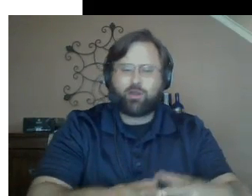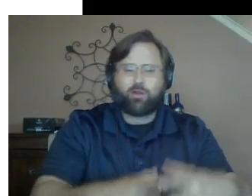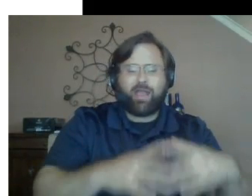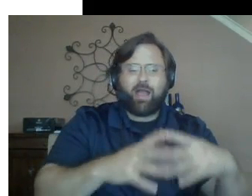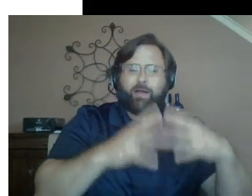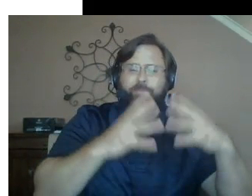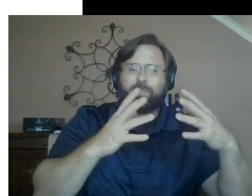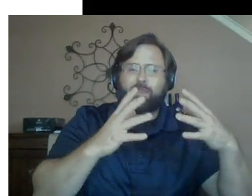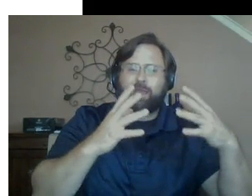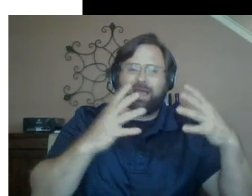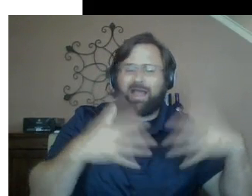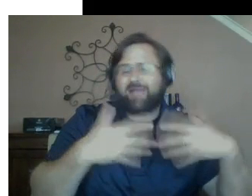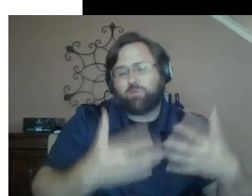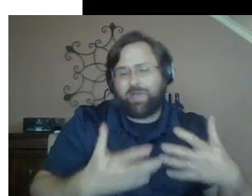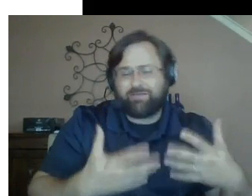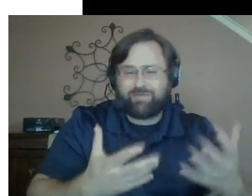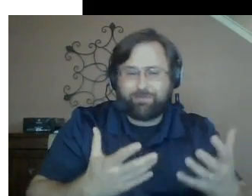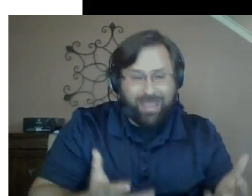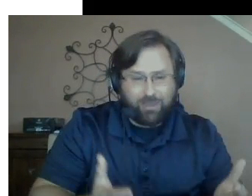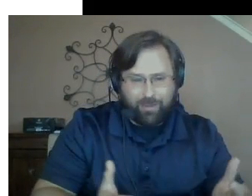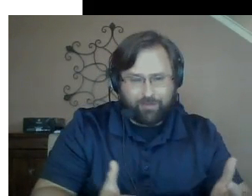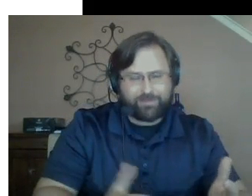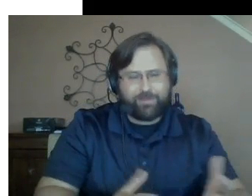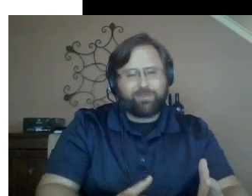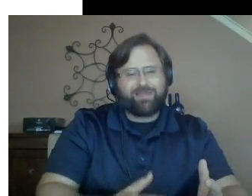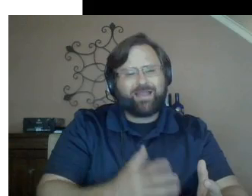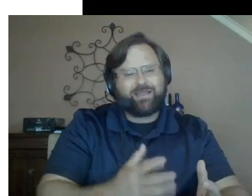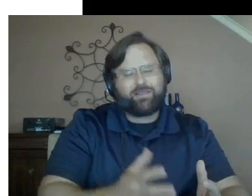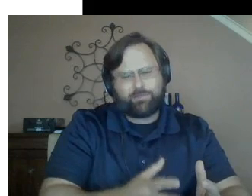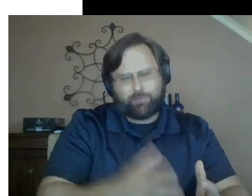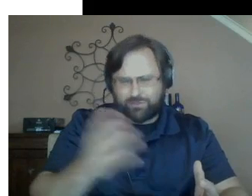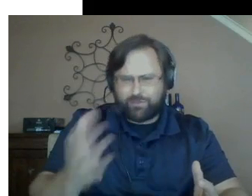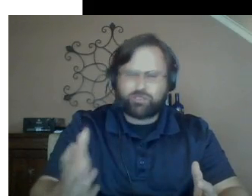occur as a way of giving background letting the person that you're talking